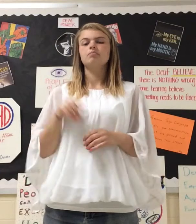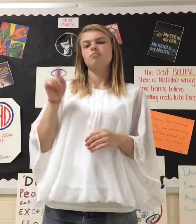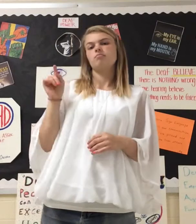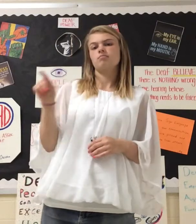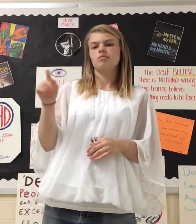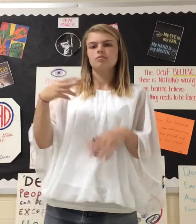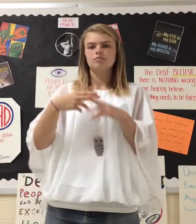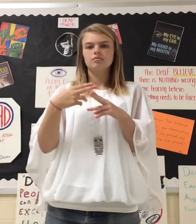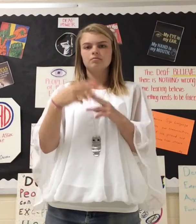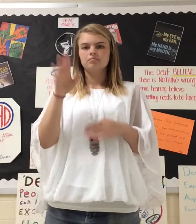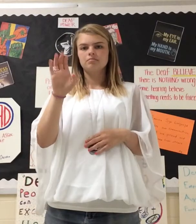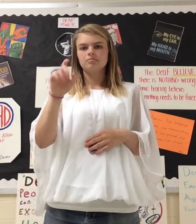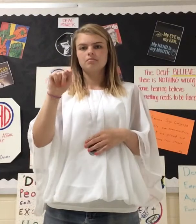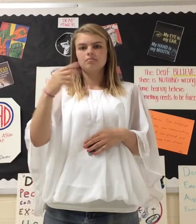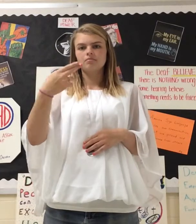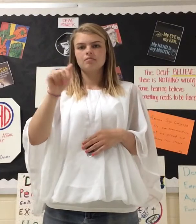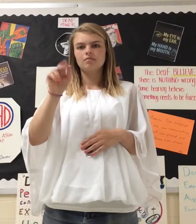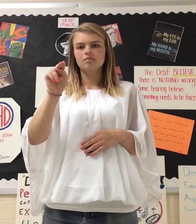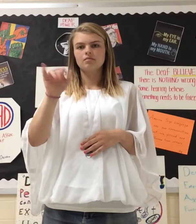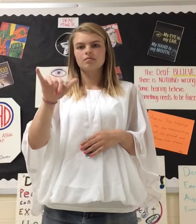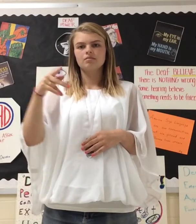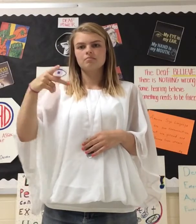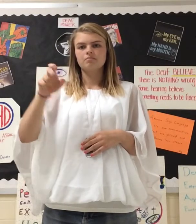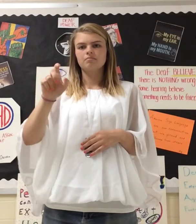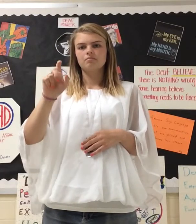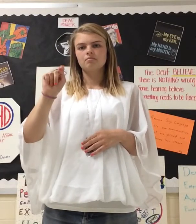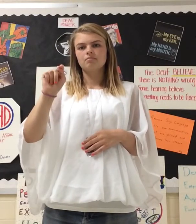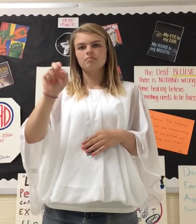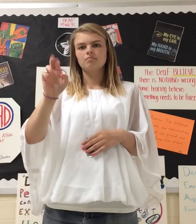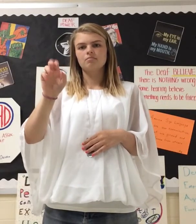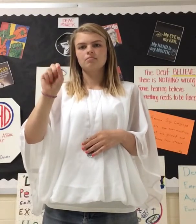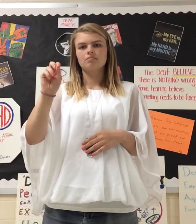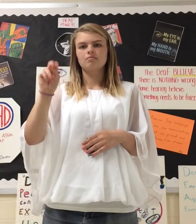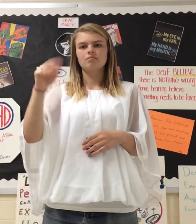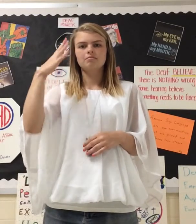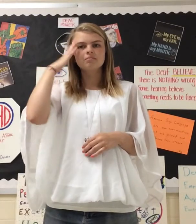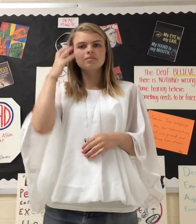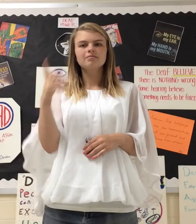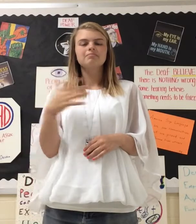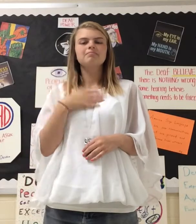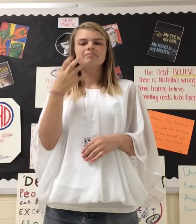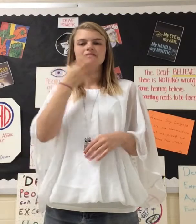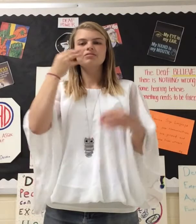Bethany Peterson is my favorite teacher